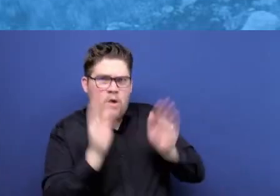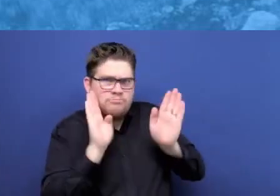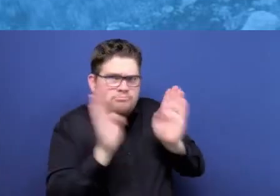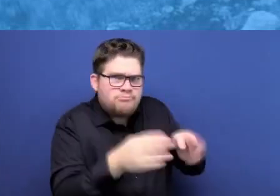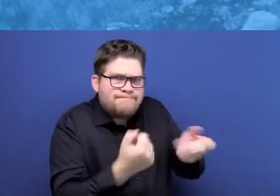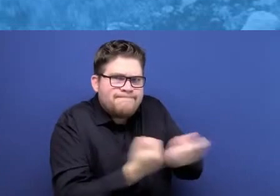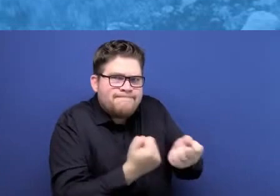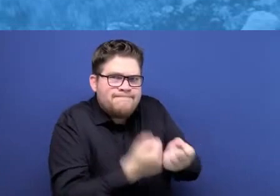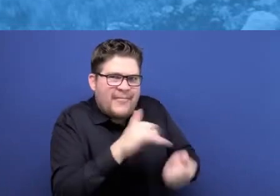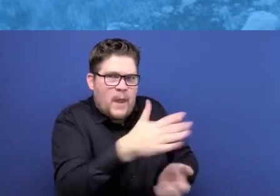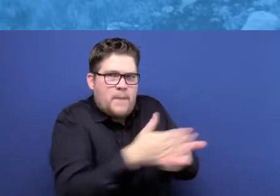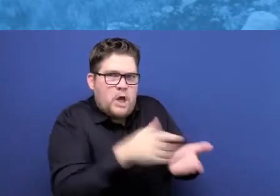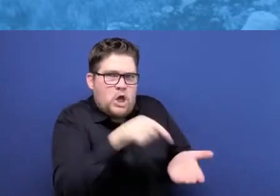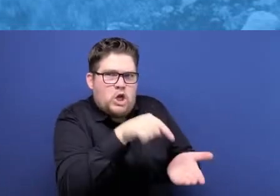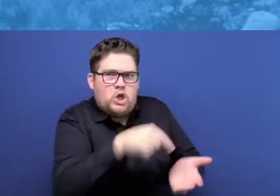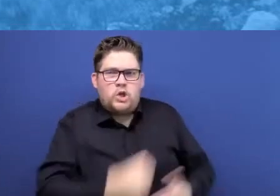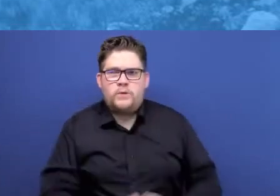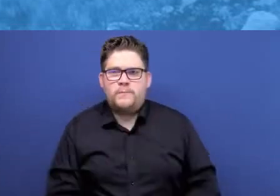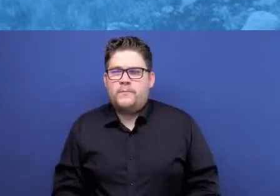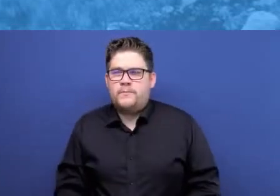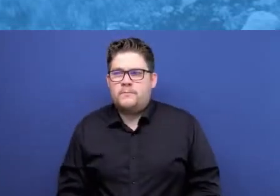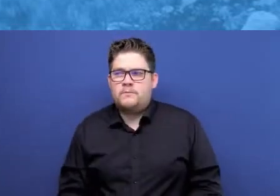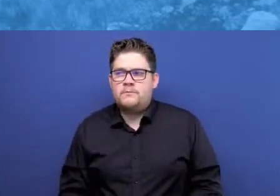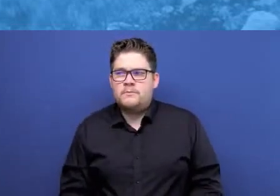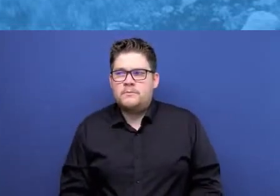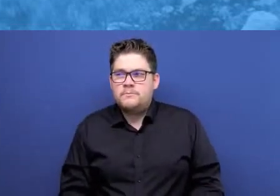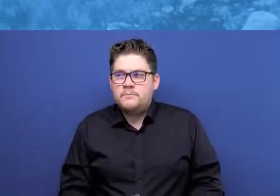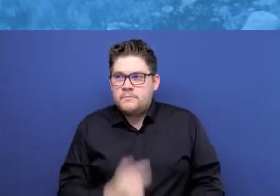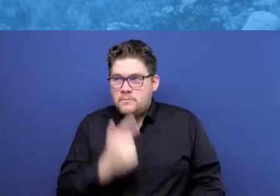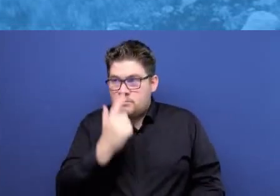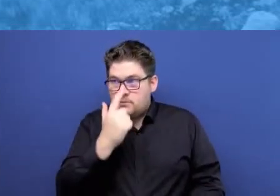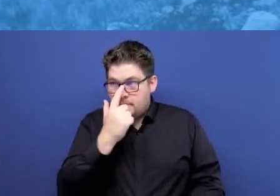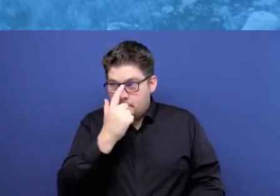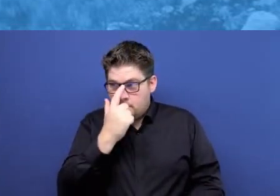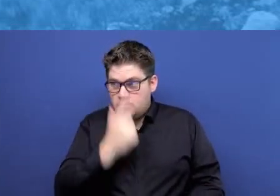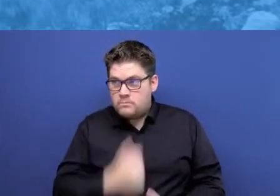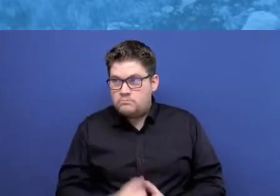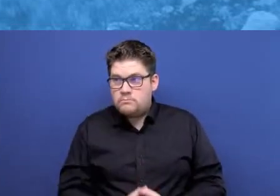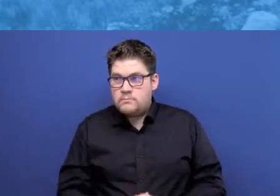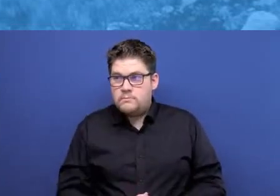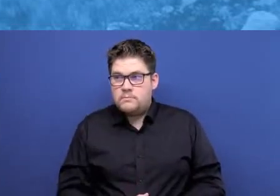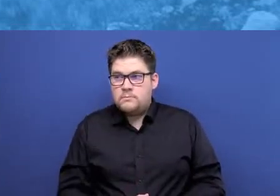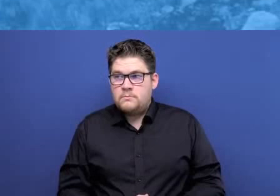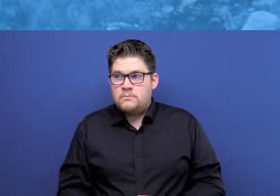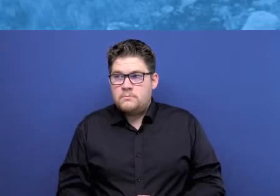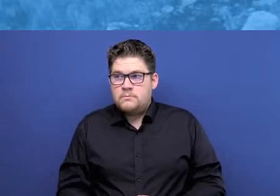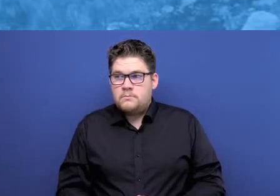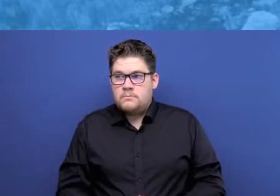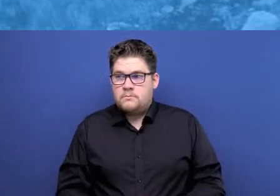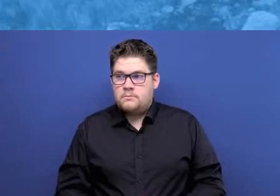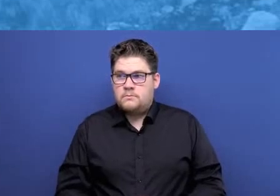next question. We go to Marcello Bernardo News 11 30. Hi there, Rob. I'm not sure if